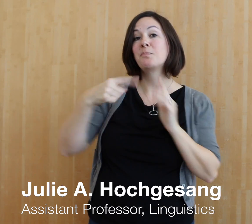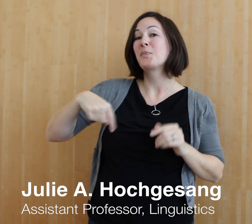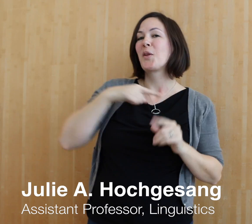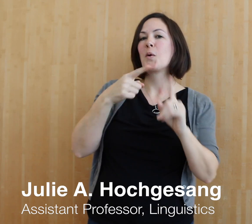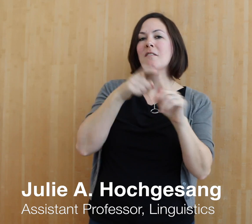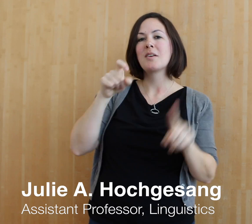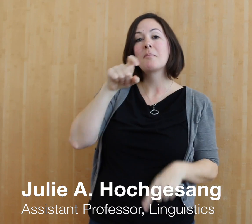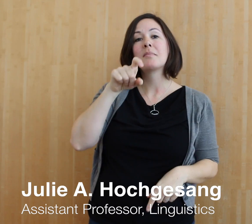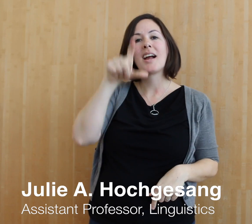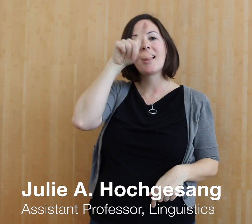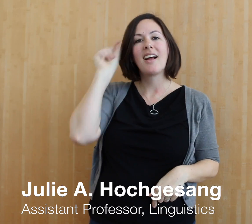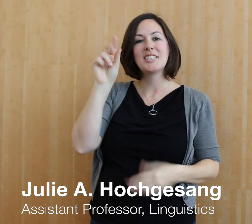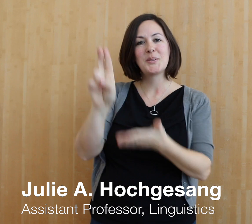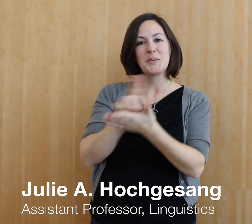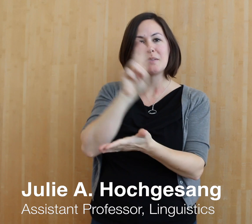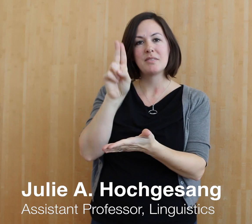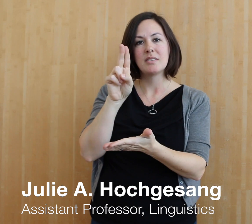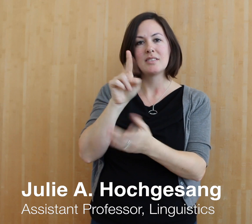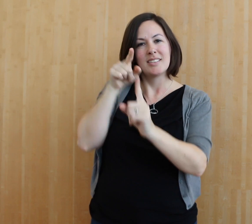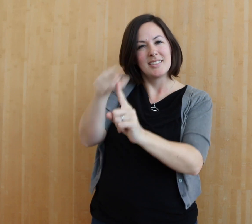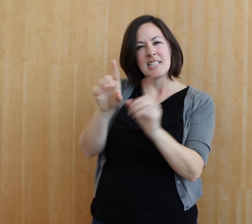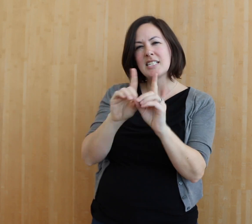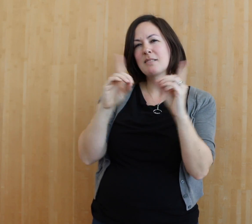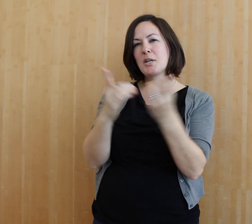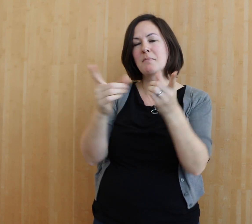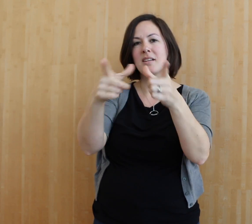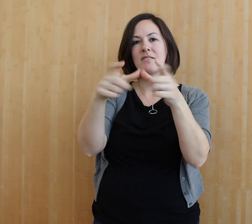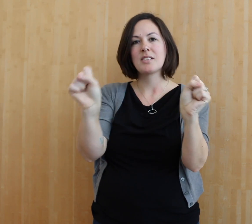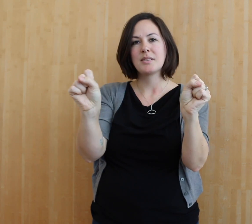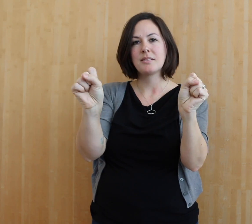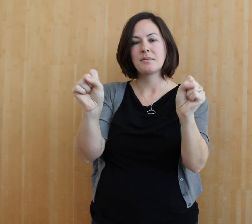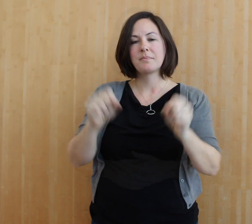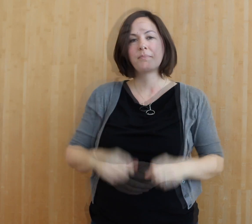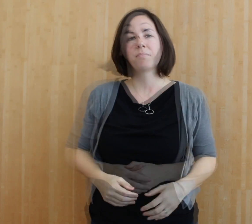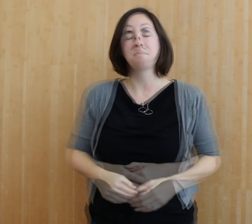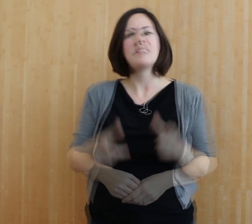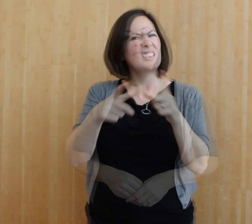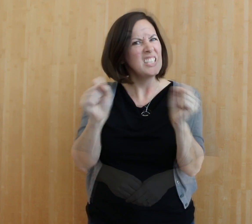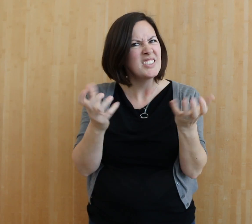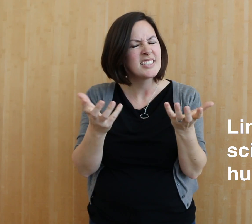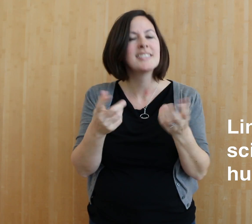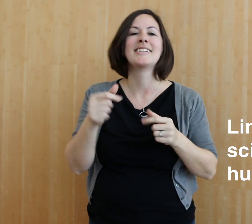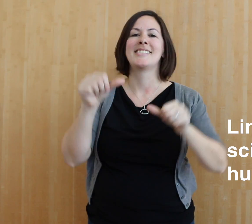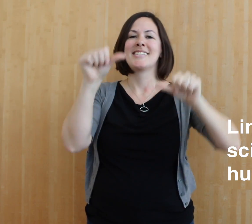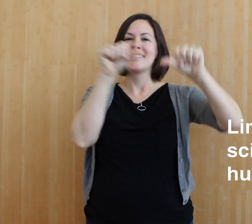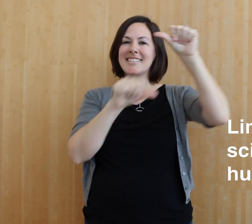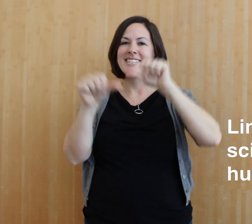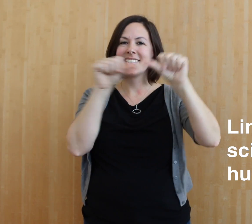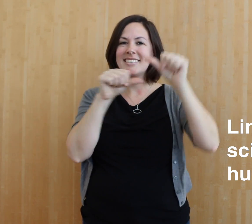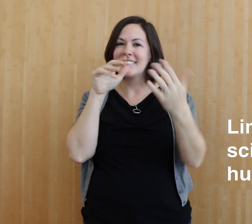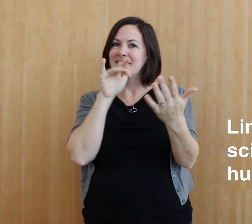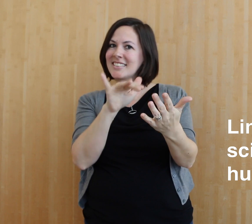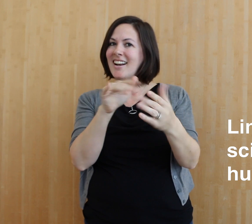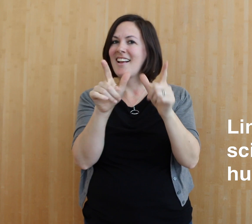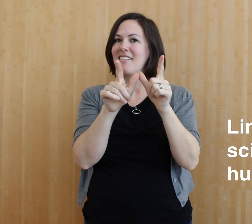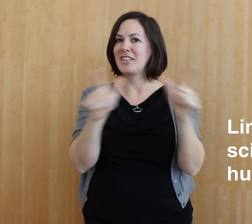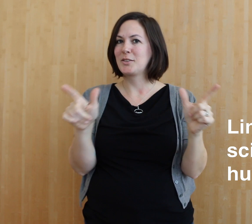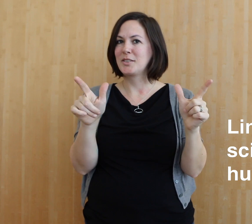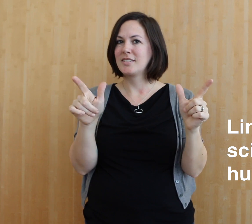We are the Department of Linguistics at Gallaudet University. What is linguistics, you might ask? It's the scientific study of language.